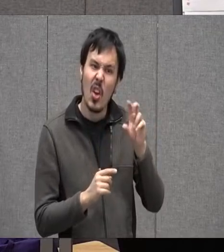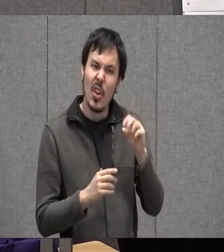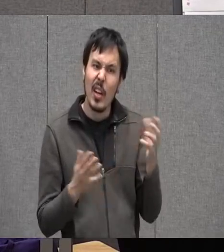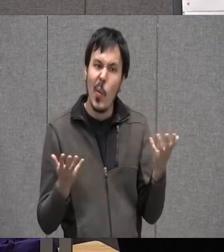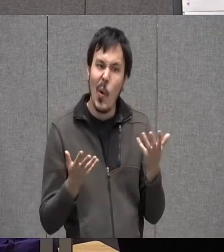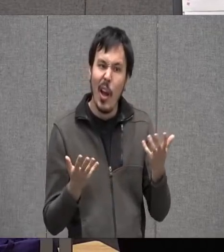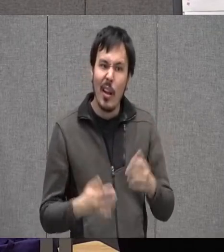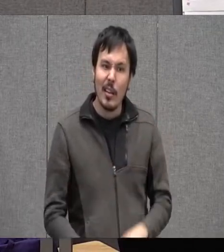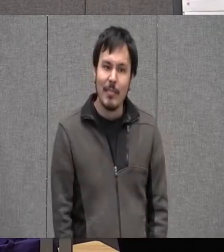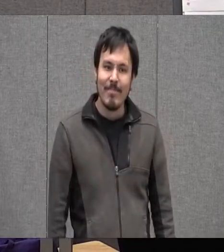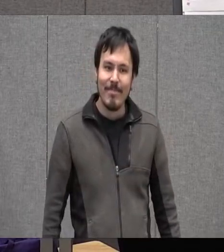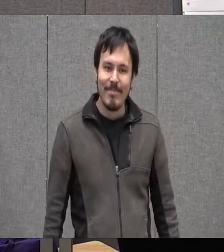Six, thank you.